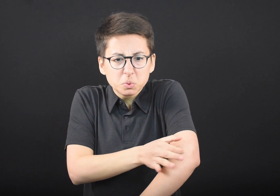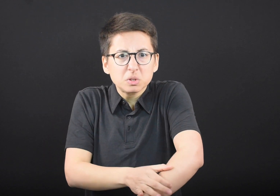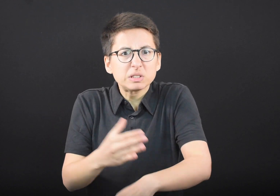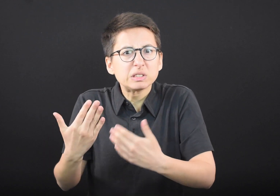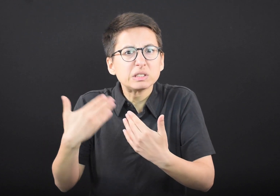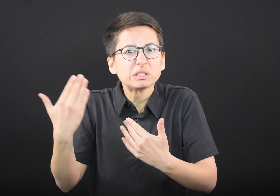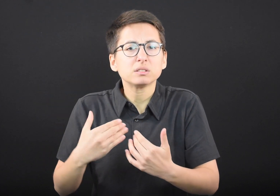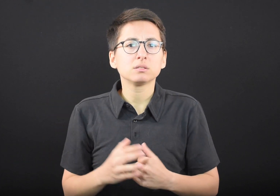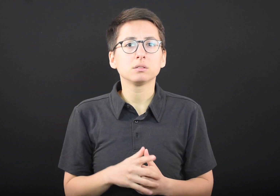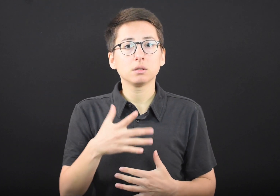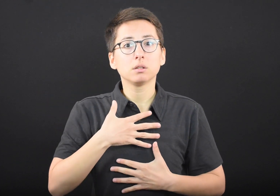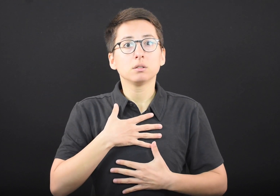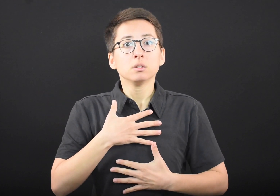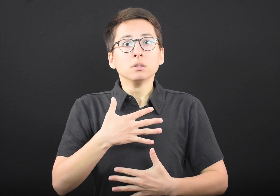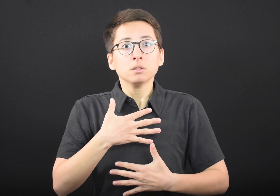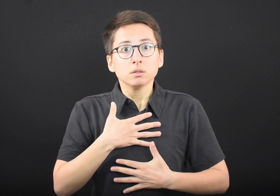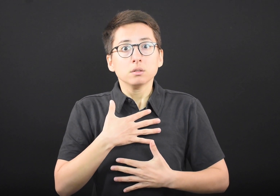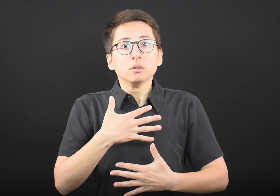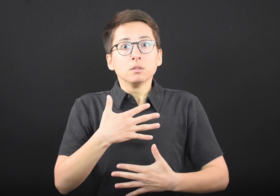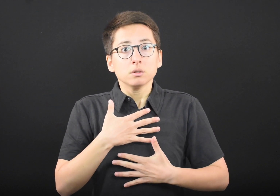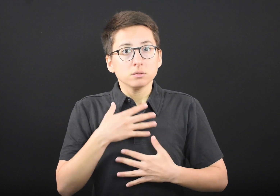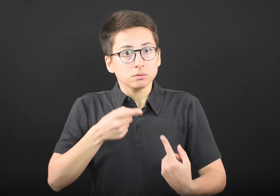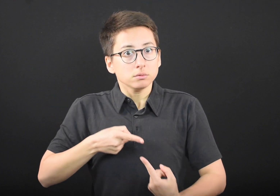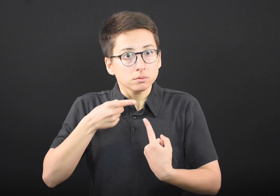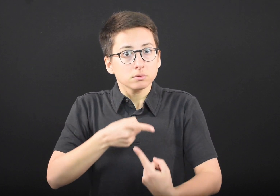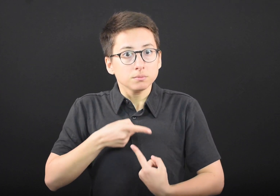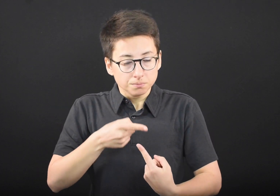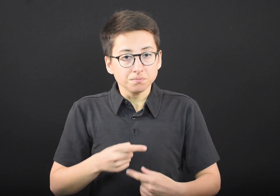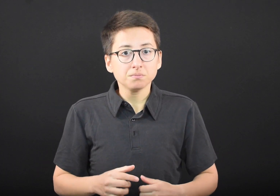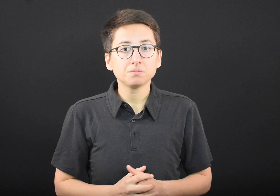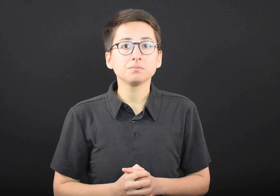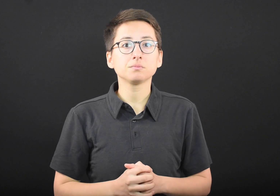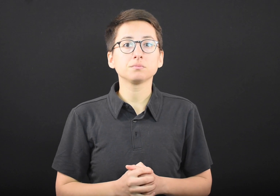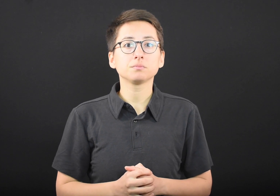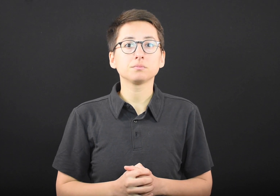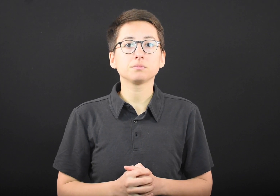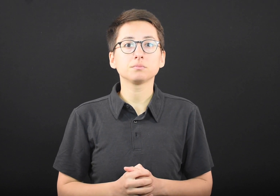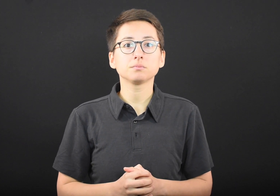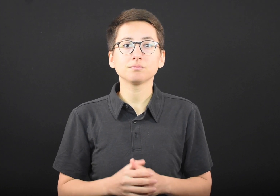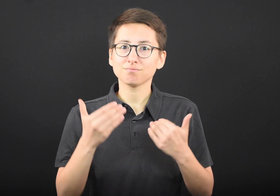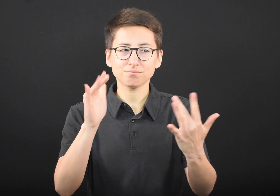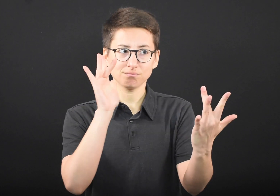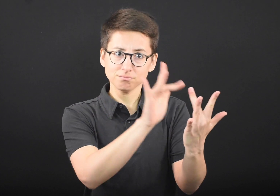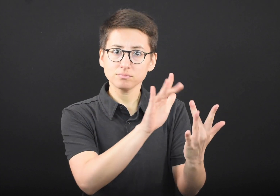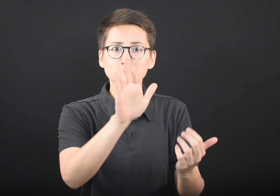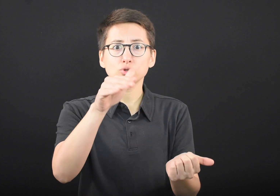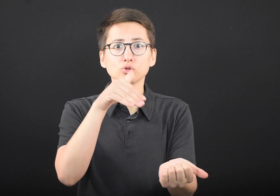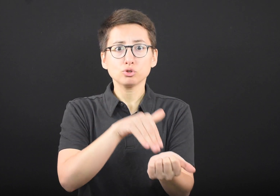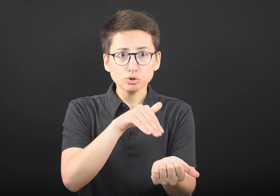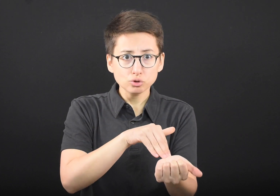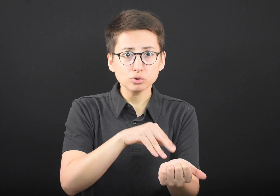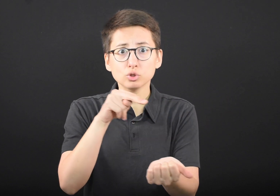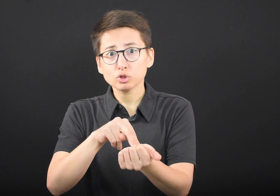o Shortness of breath ● Contact your health care provider,